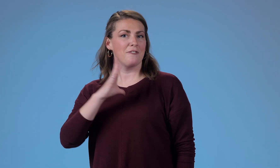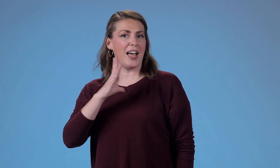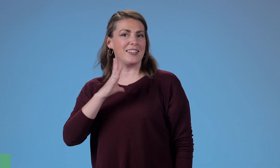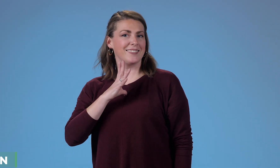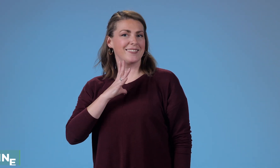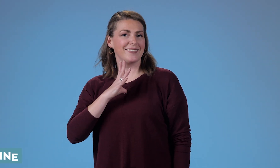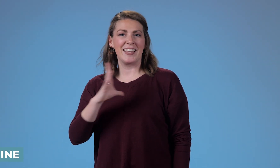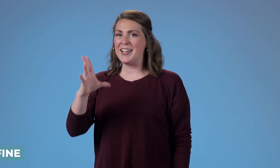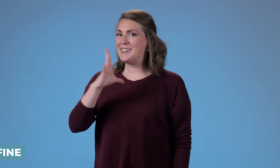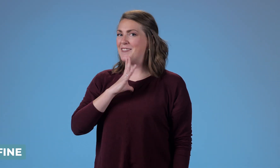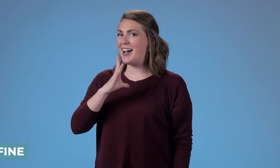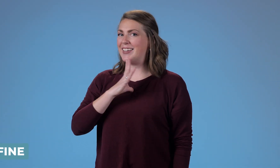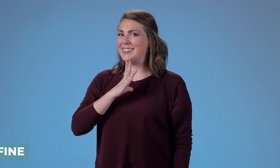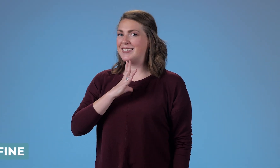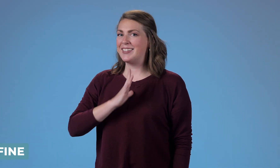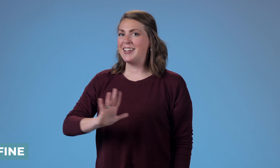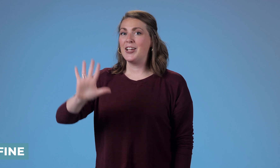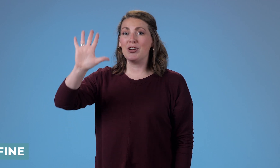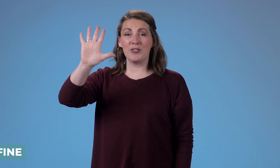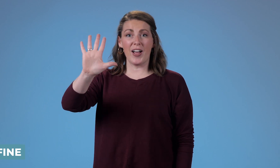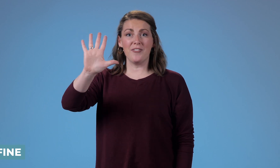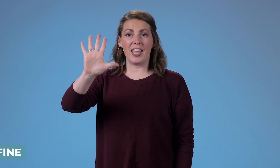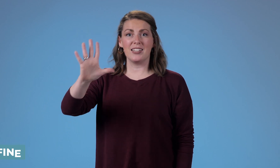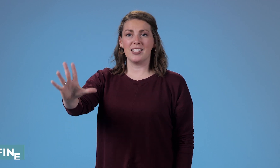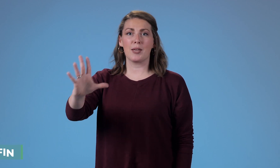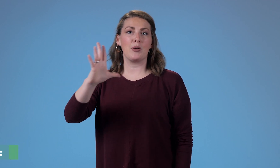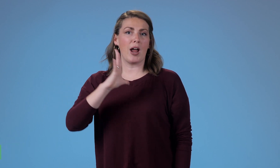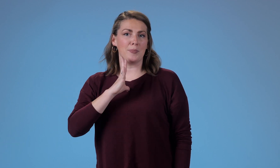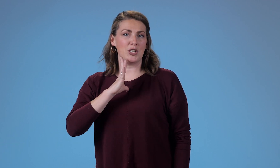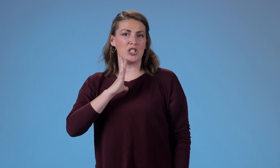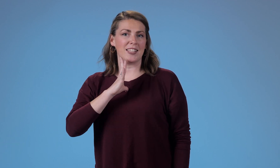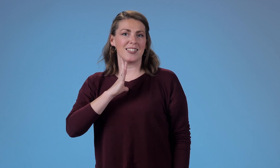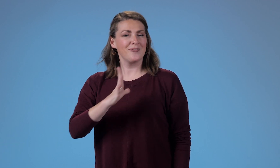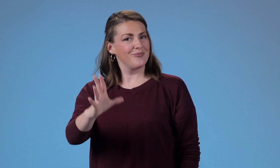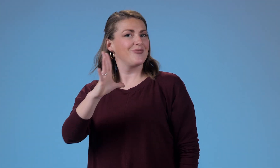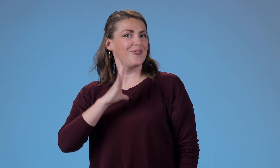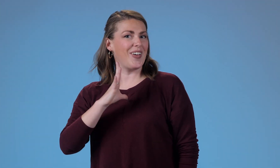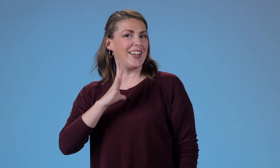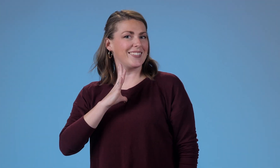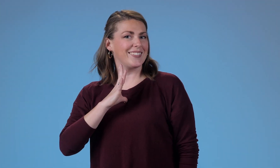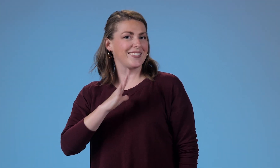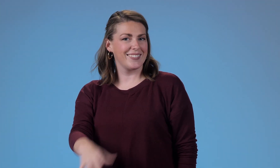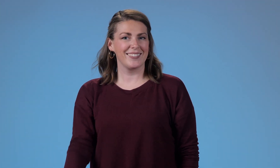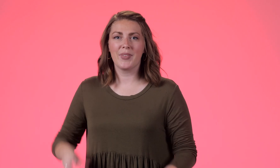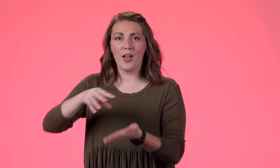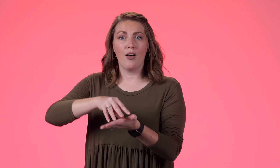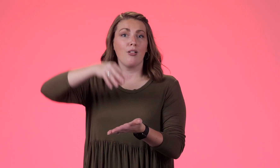Fine. Your five hand is coming right up to your chest. Fine.